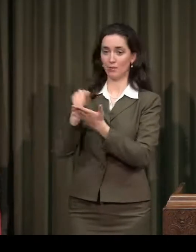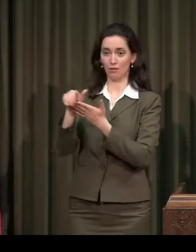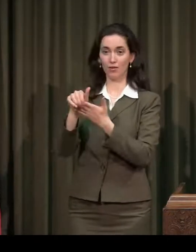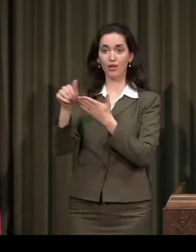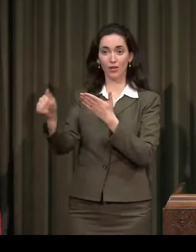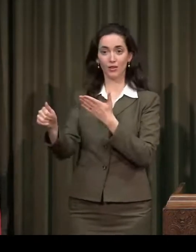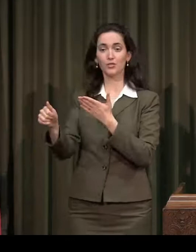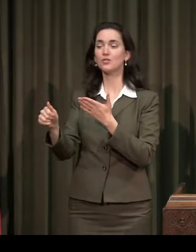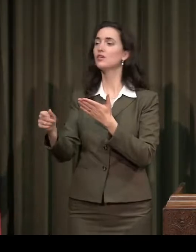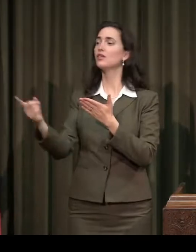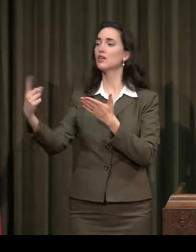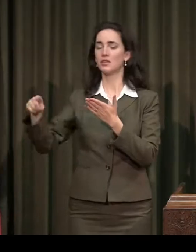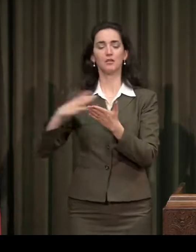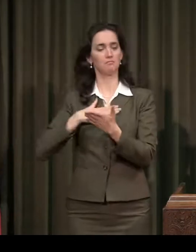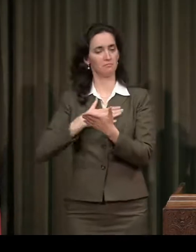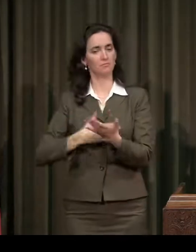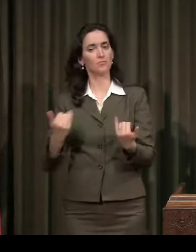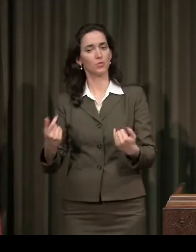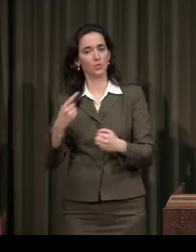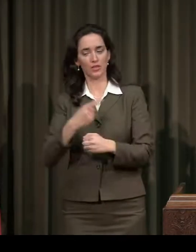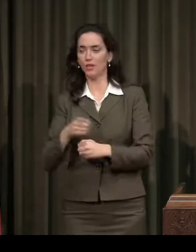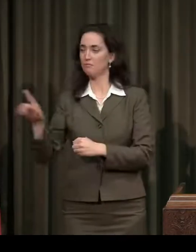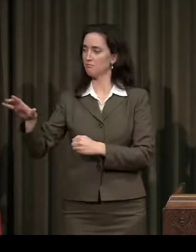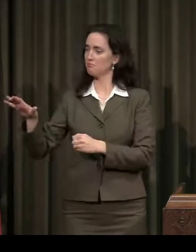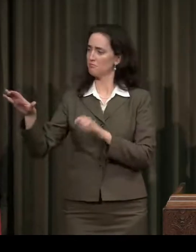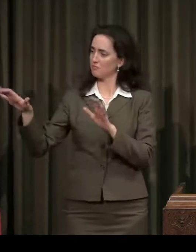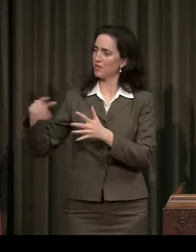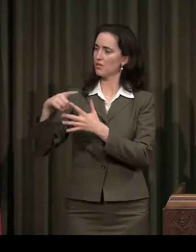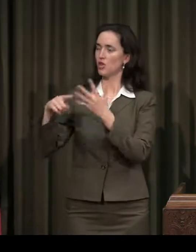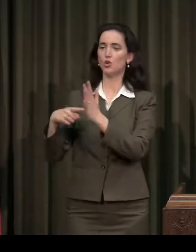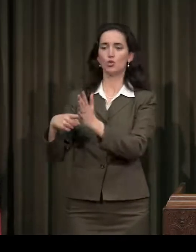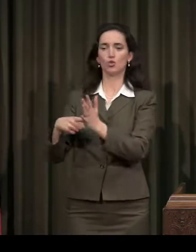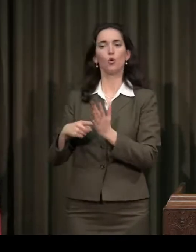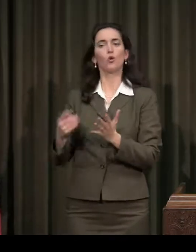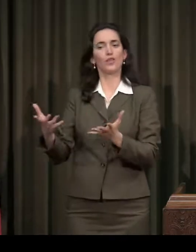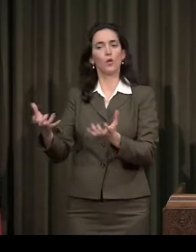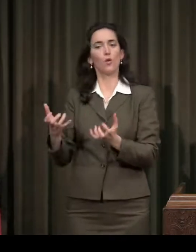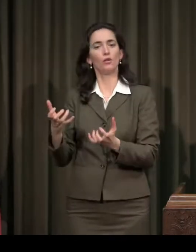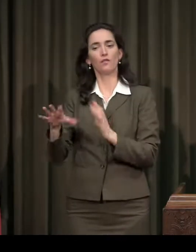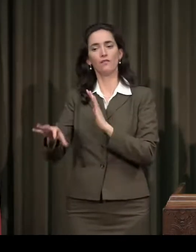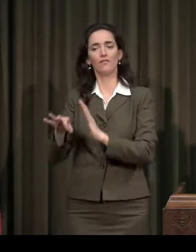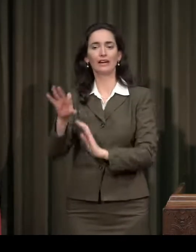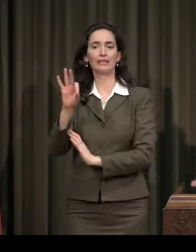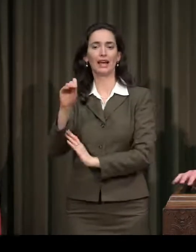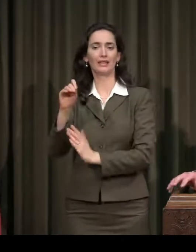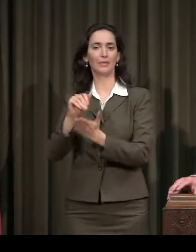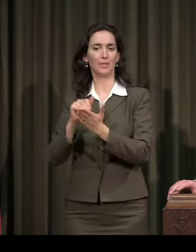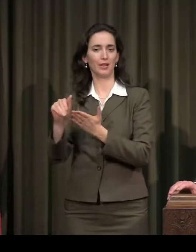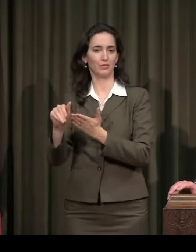acknowledged today by their actions that they would like to find 90 million of that about seventy-six percent of the